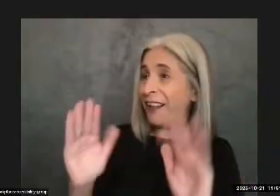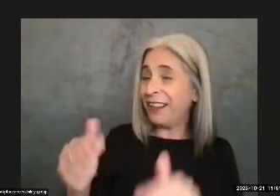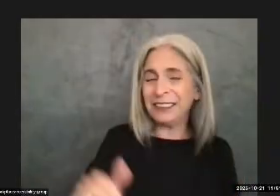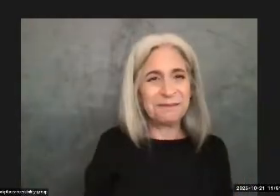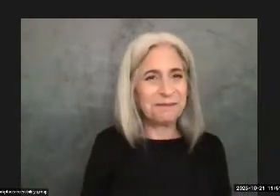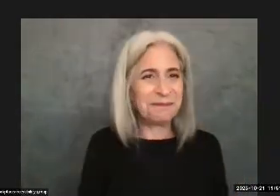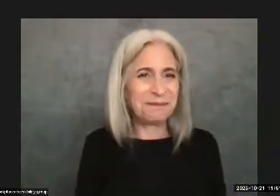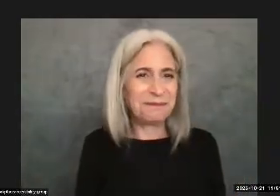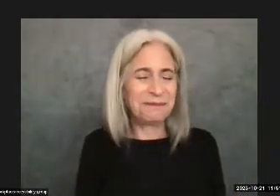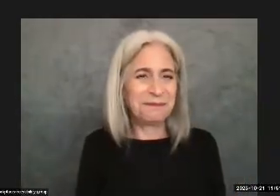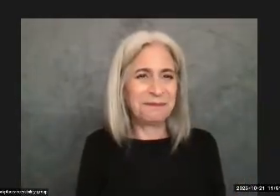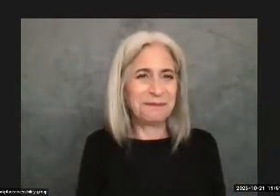Kathleen DeForest: Thank you all very much.